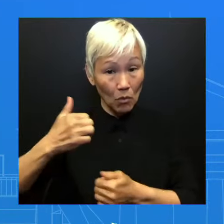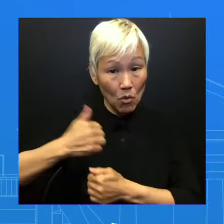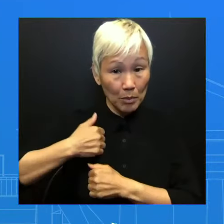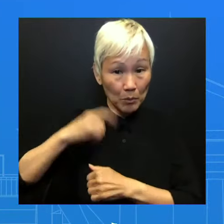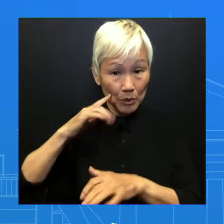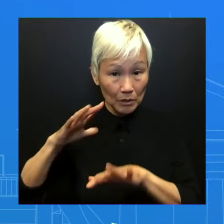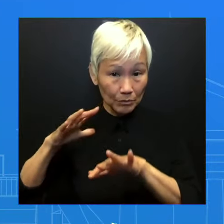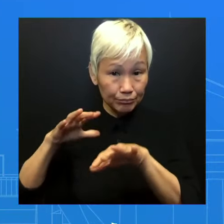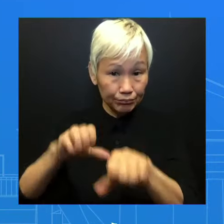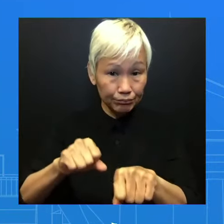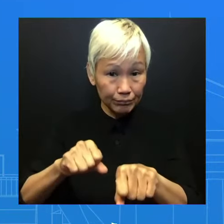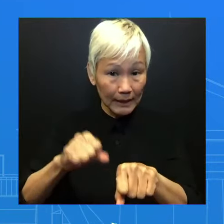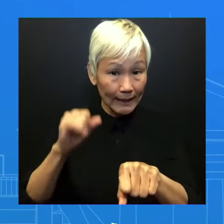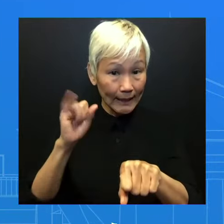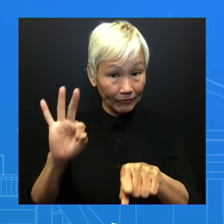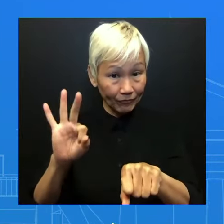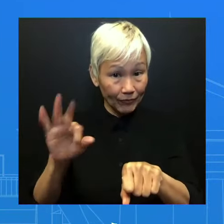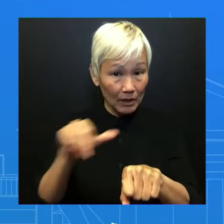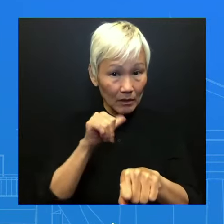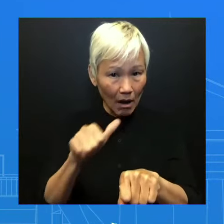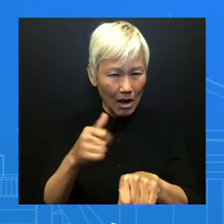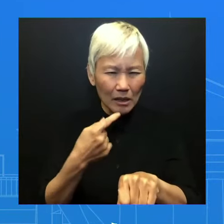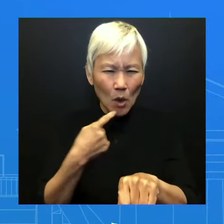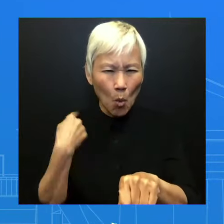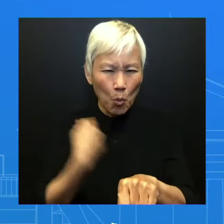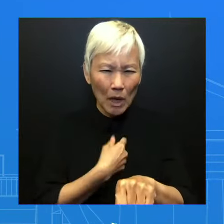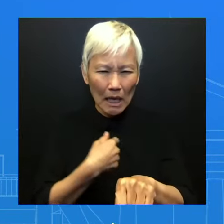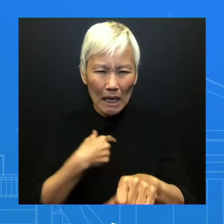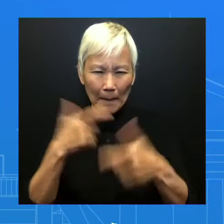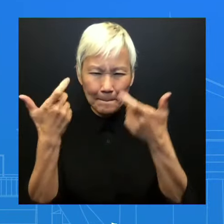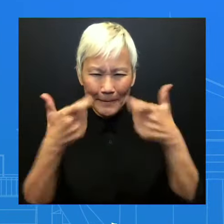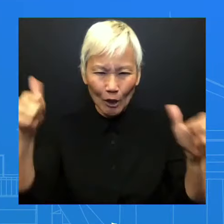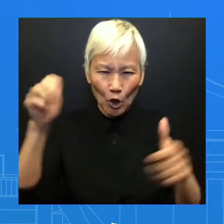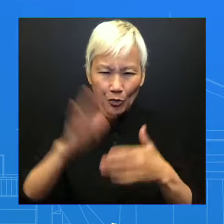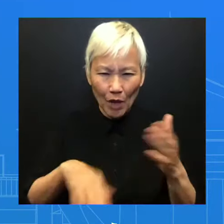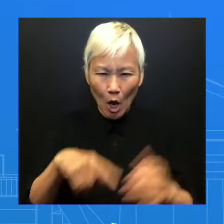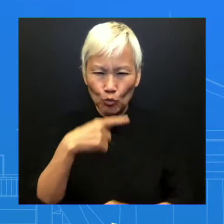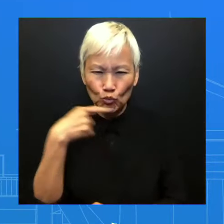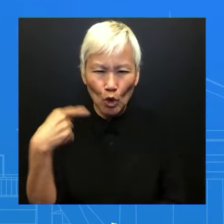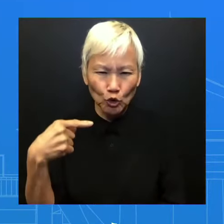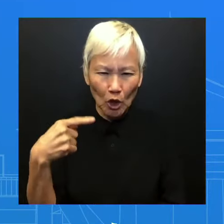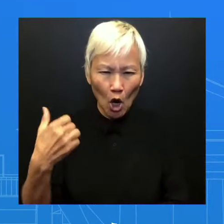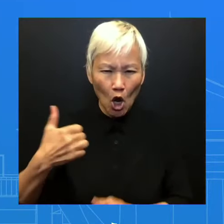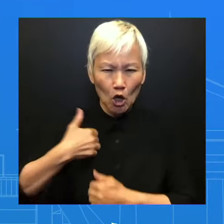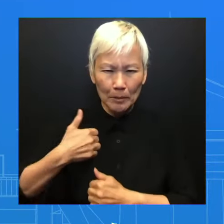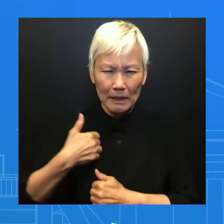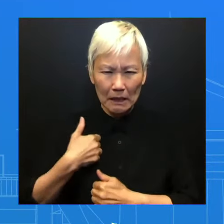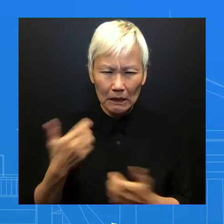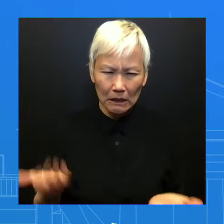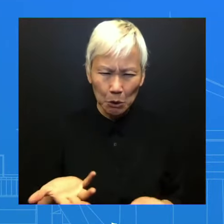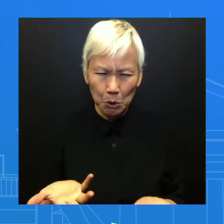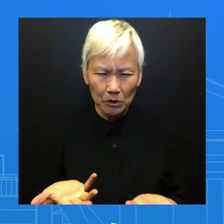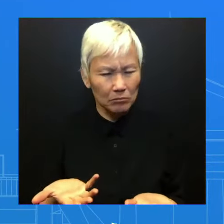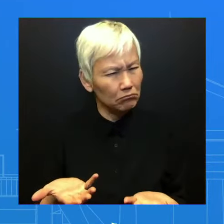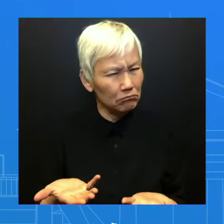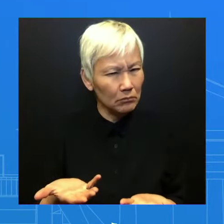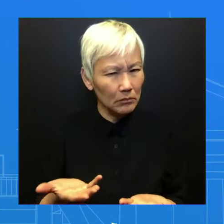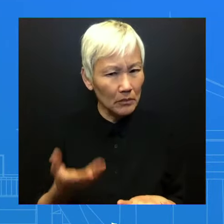I know that the White House declared them a terrorist and a criminal group, but is there anything more that you can do to curtail their influence?